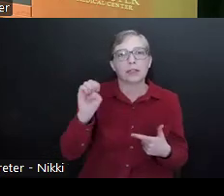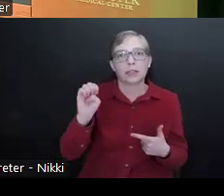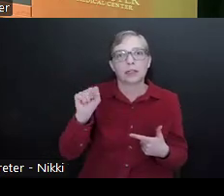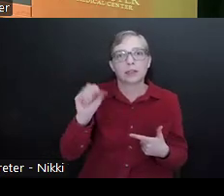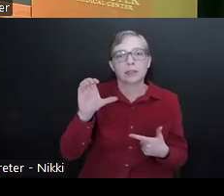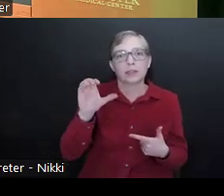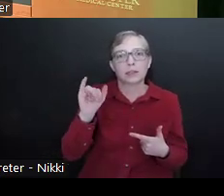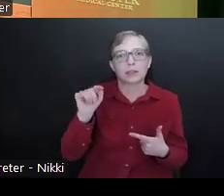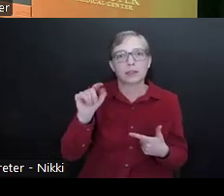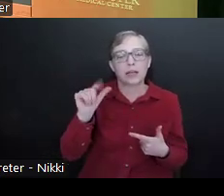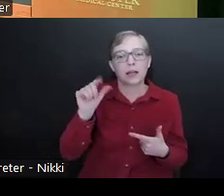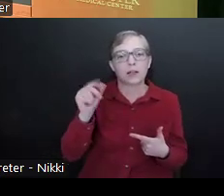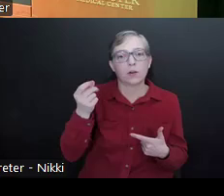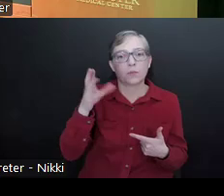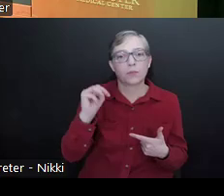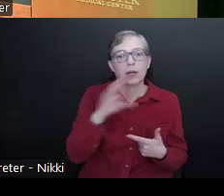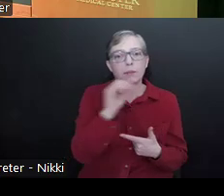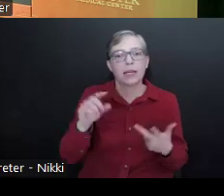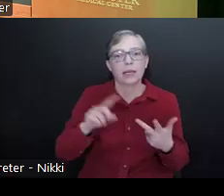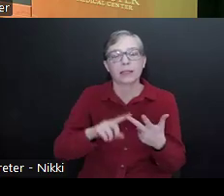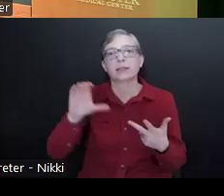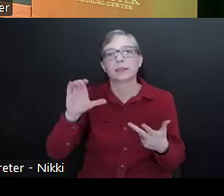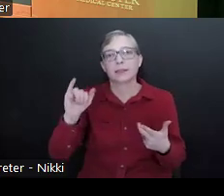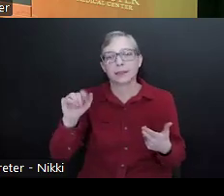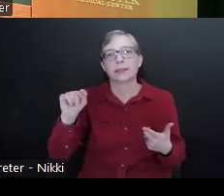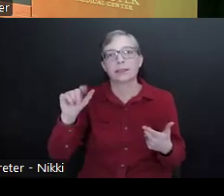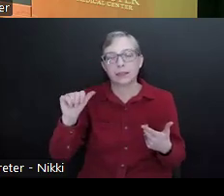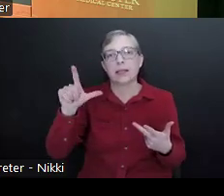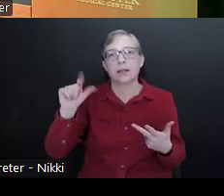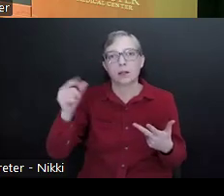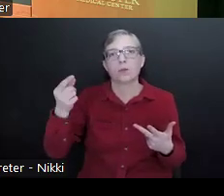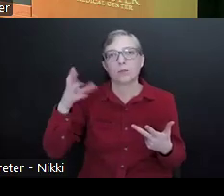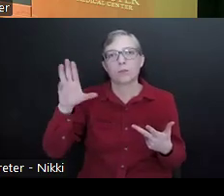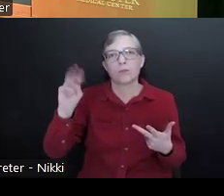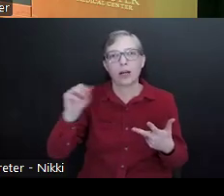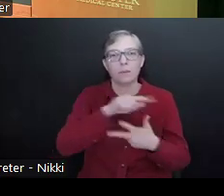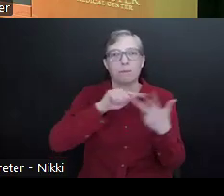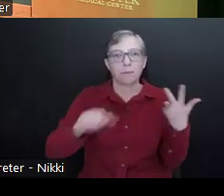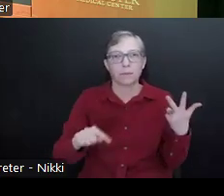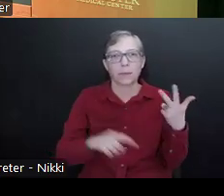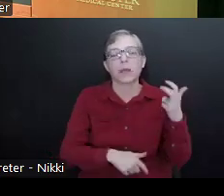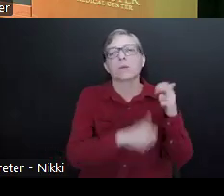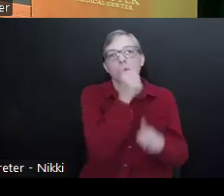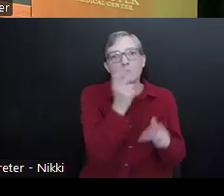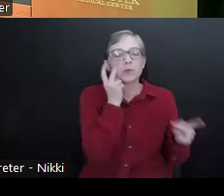that that are most consistently associated with the greatest degree of of QT prolongation um but